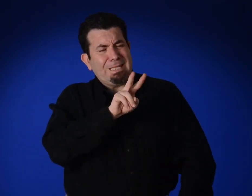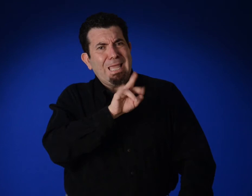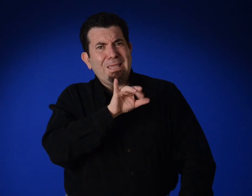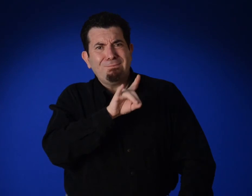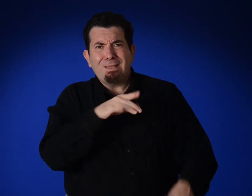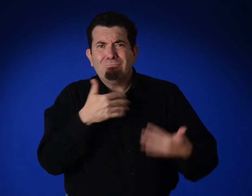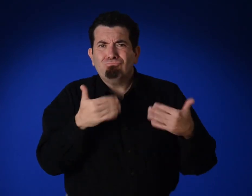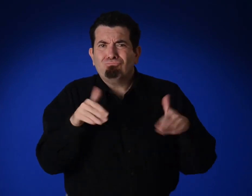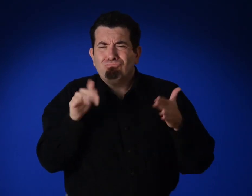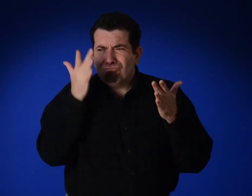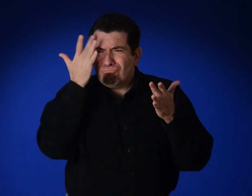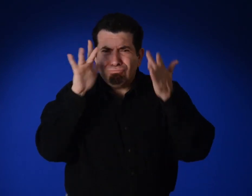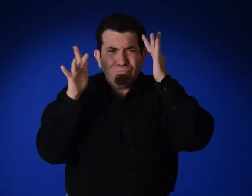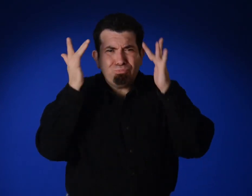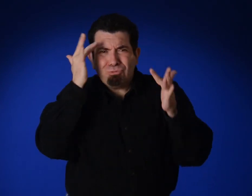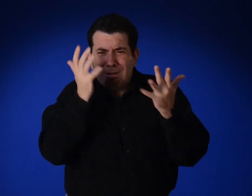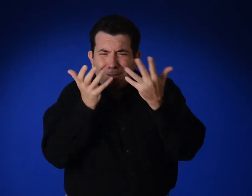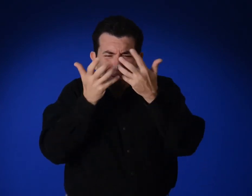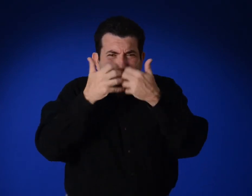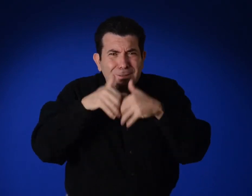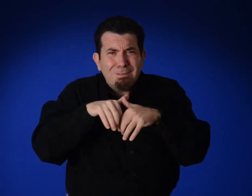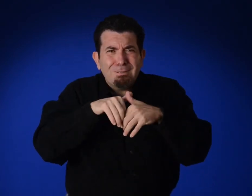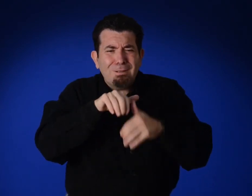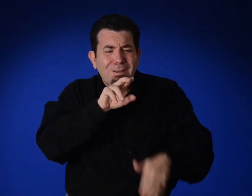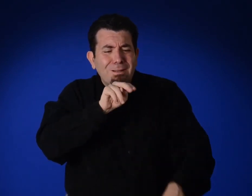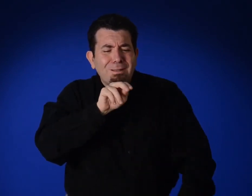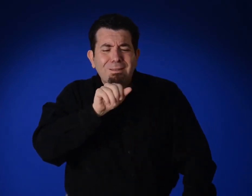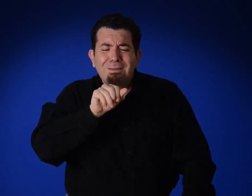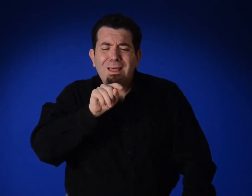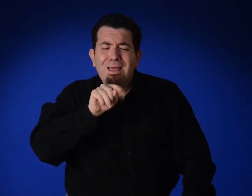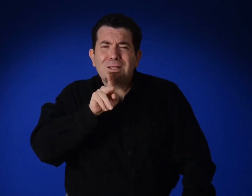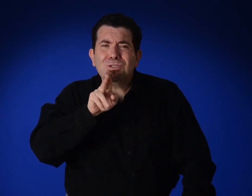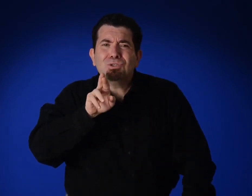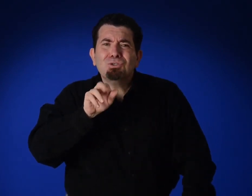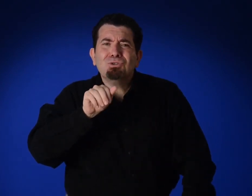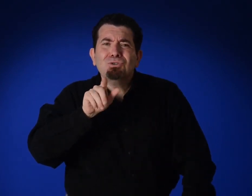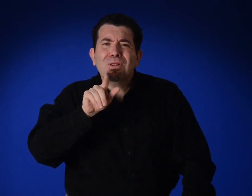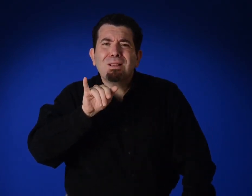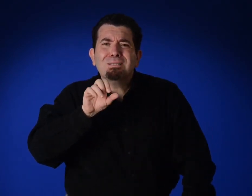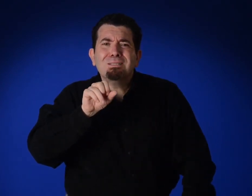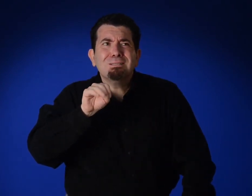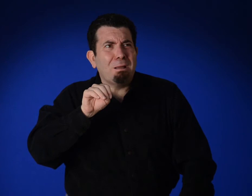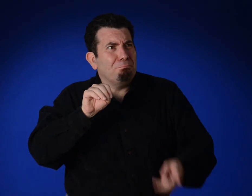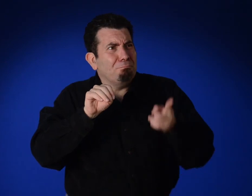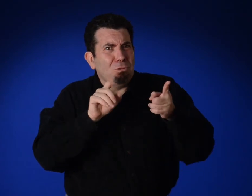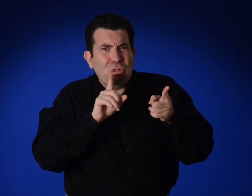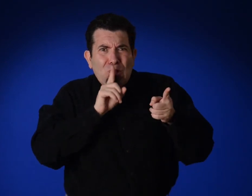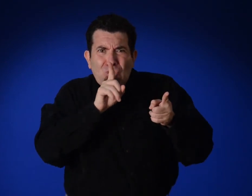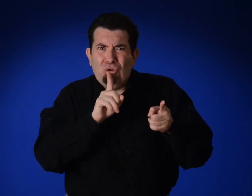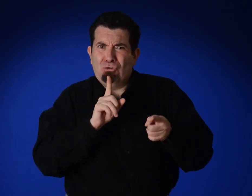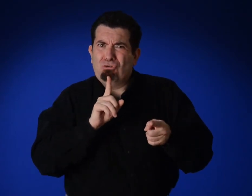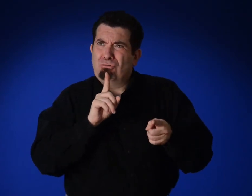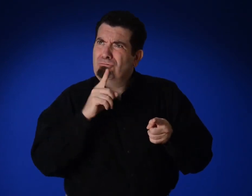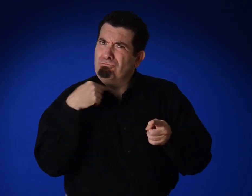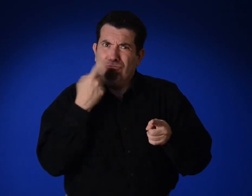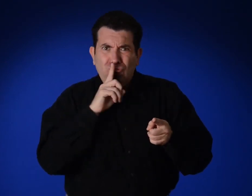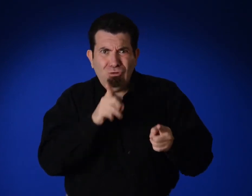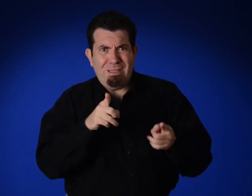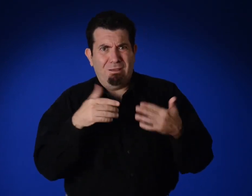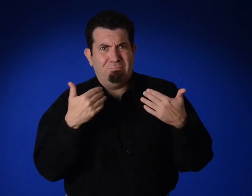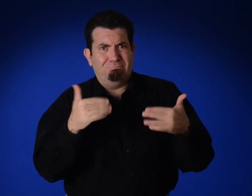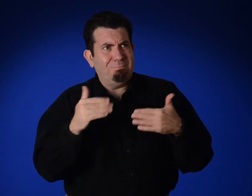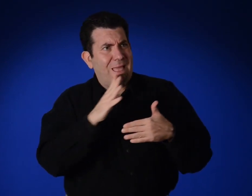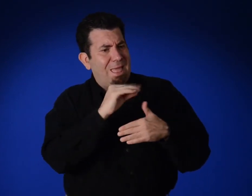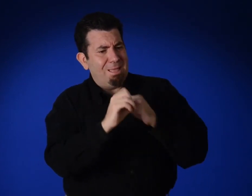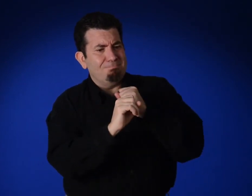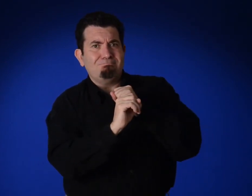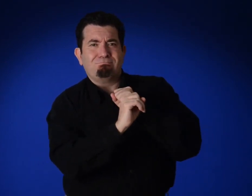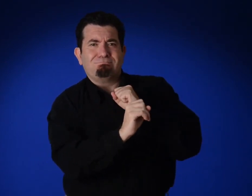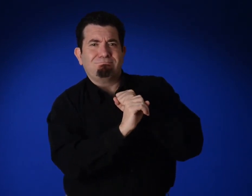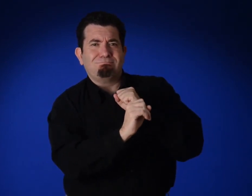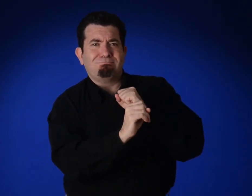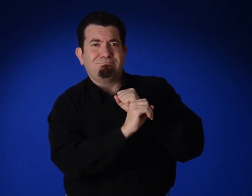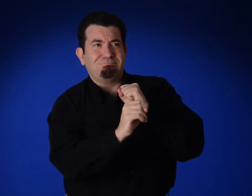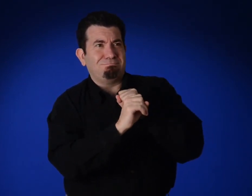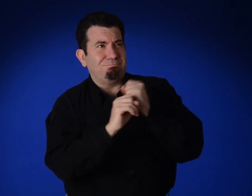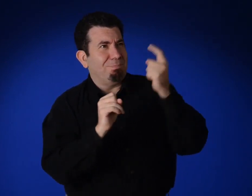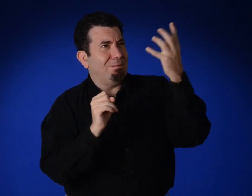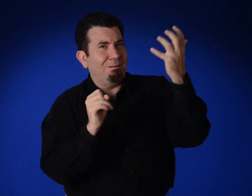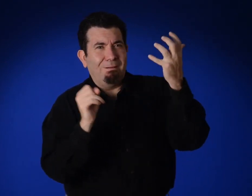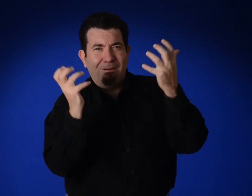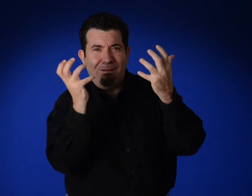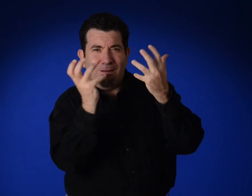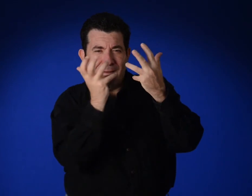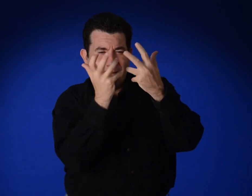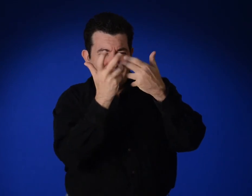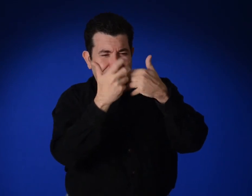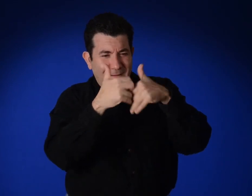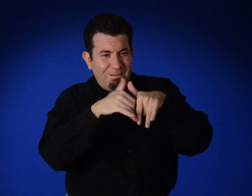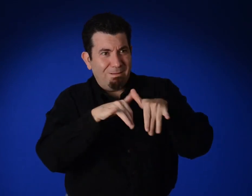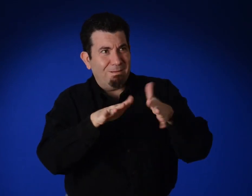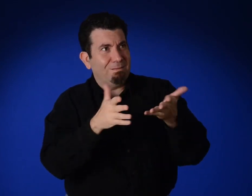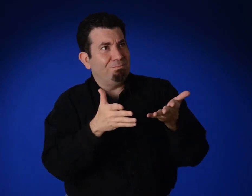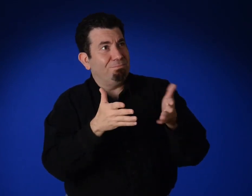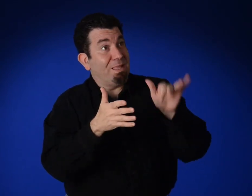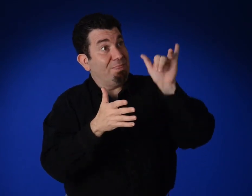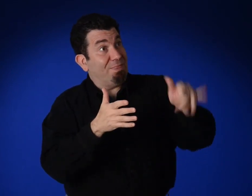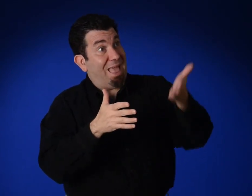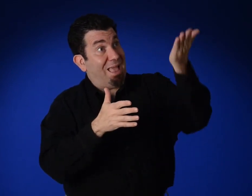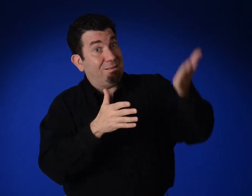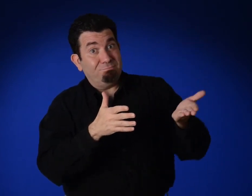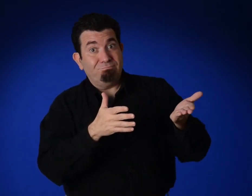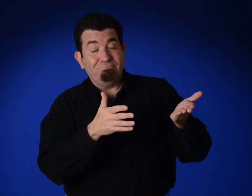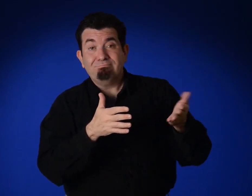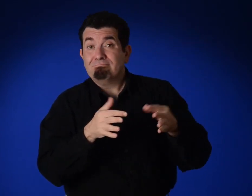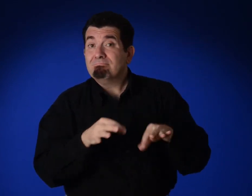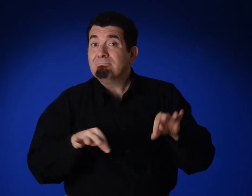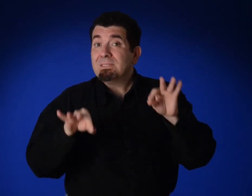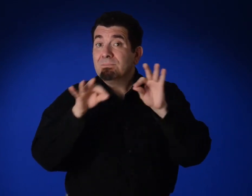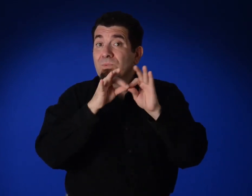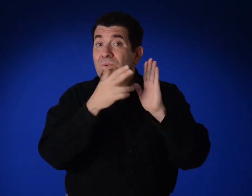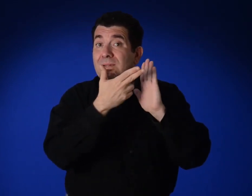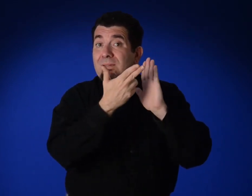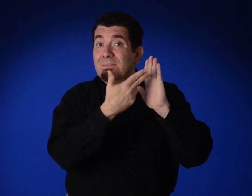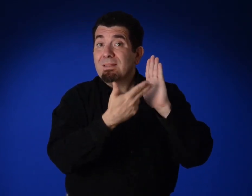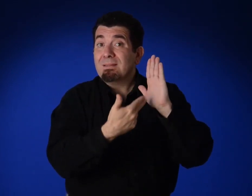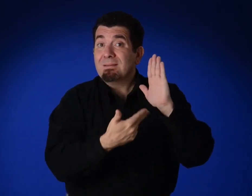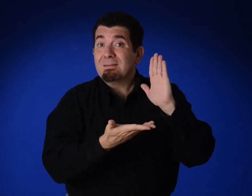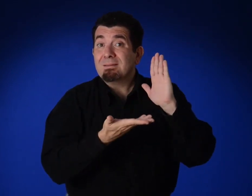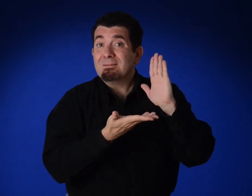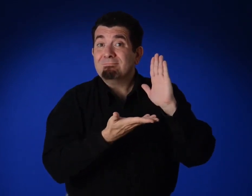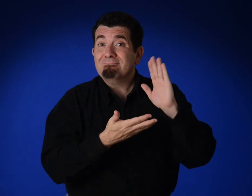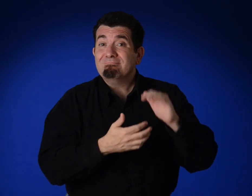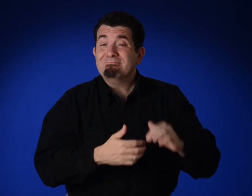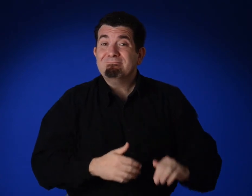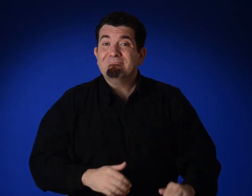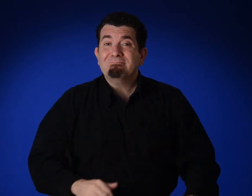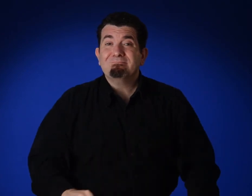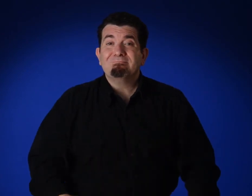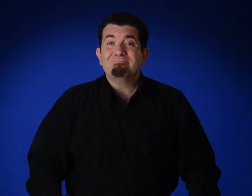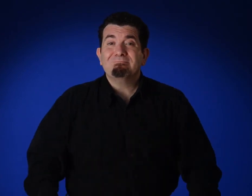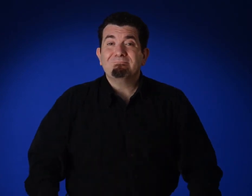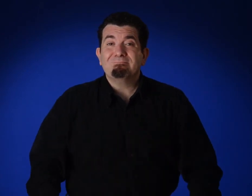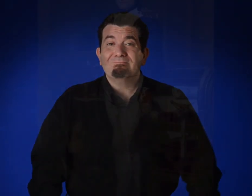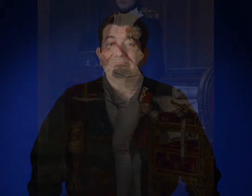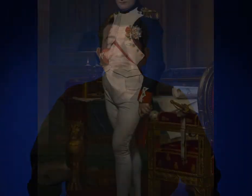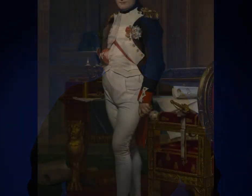David combined naturalism and propaganda successfully. That is why this painting is so important.